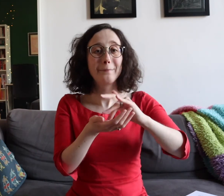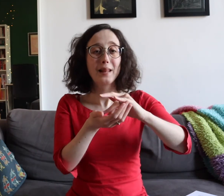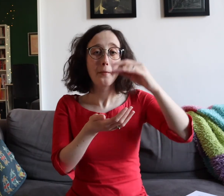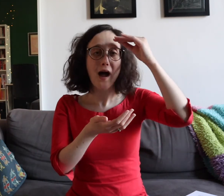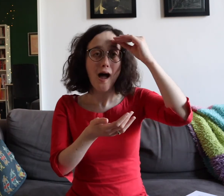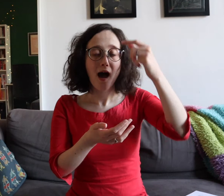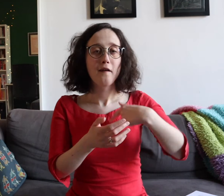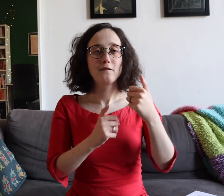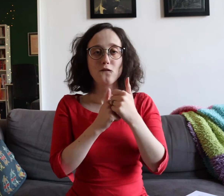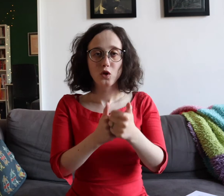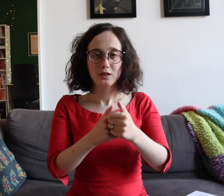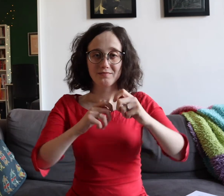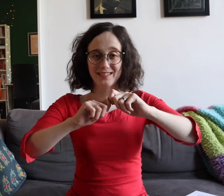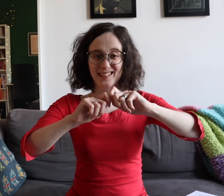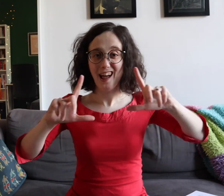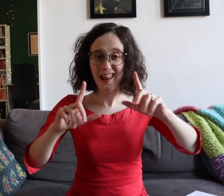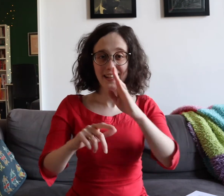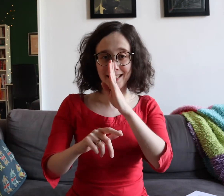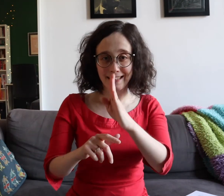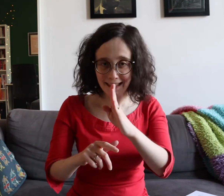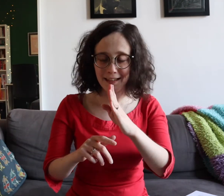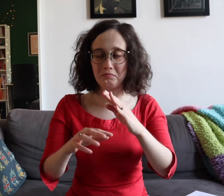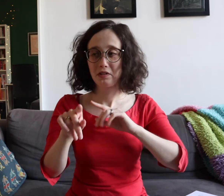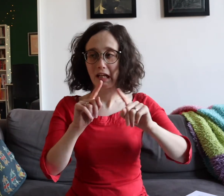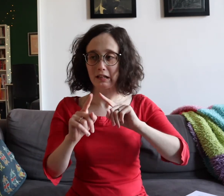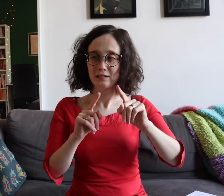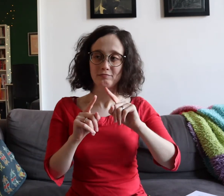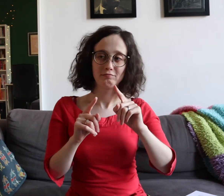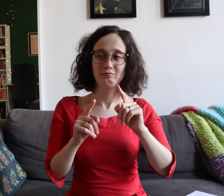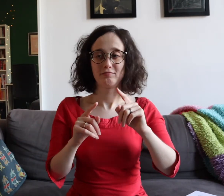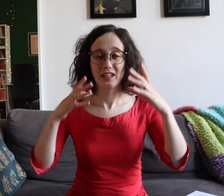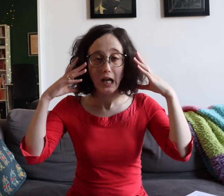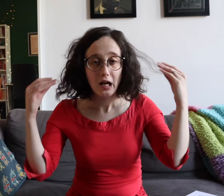In high-school I took languages, meaning I studied Dutch,